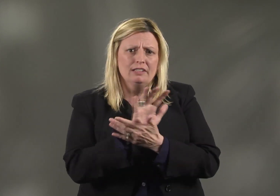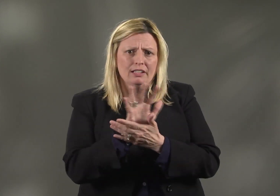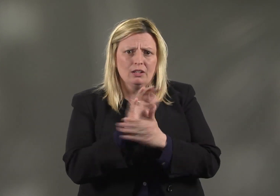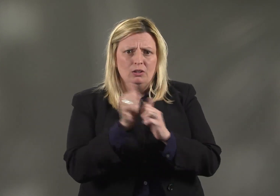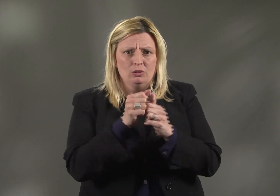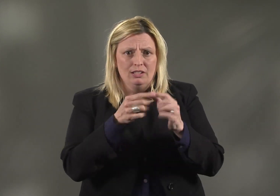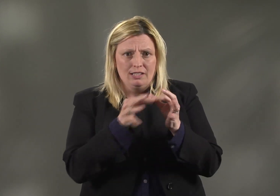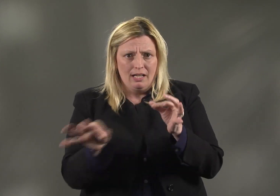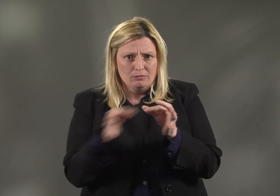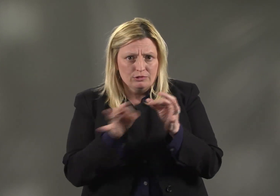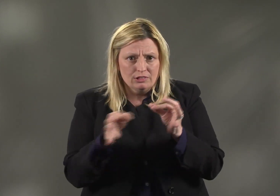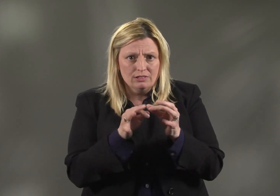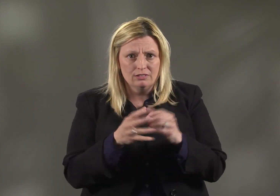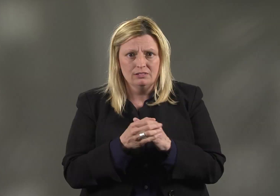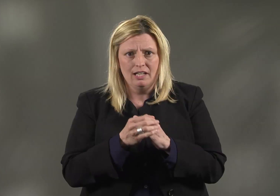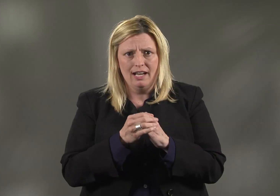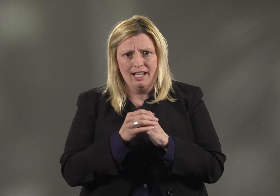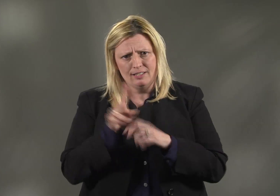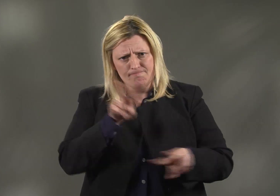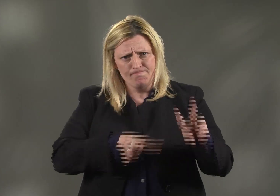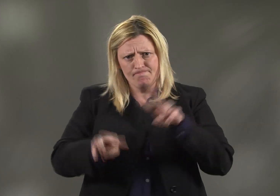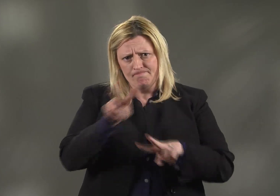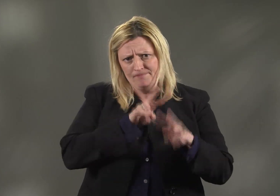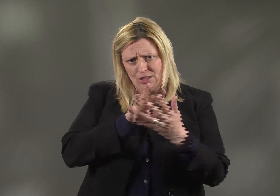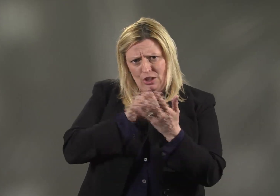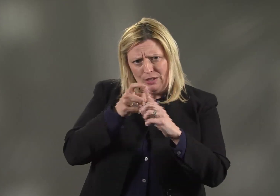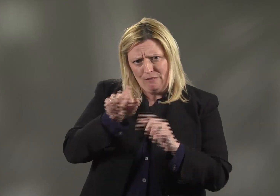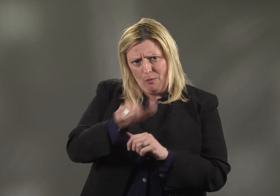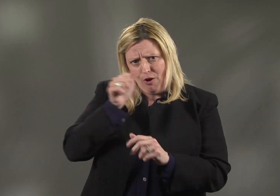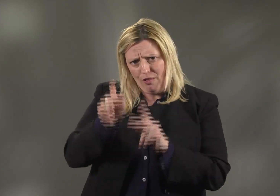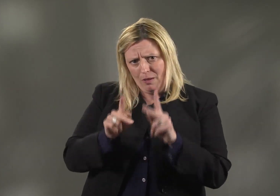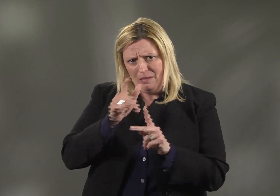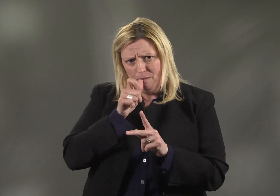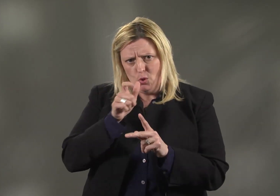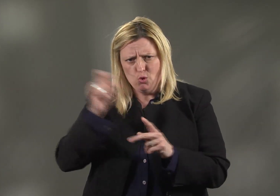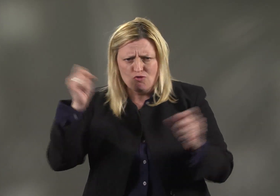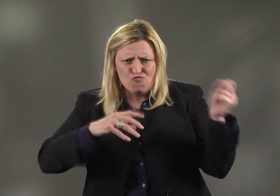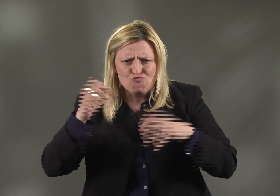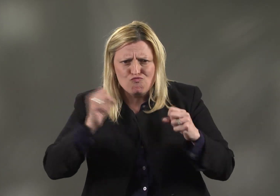watching videos with captions, and seeing other people figure out what to do.